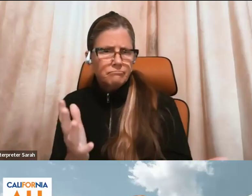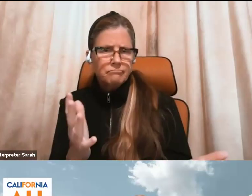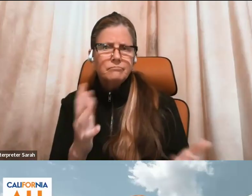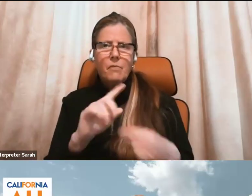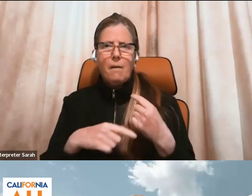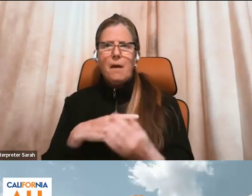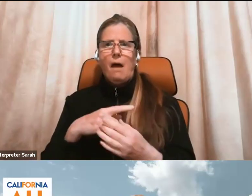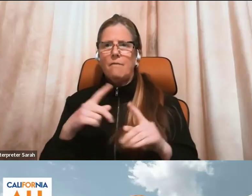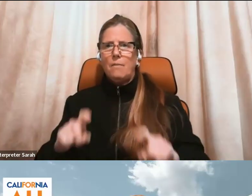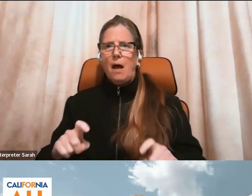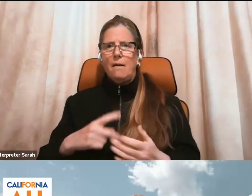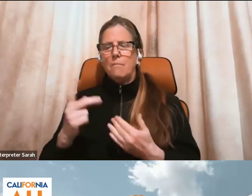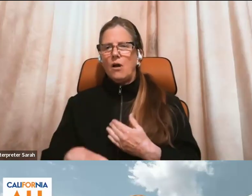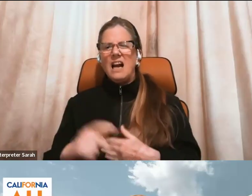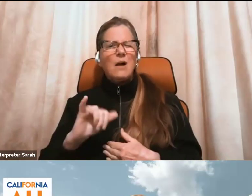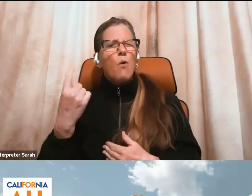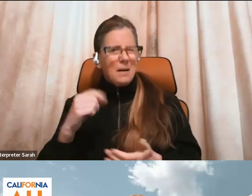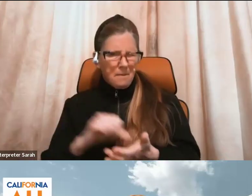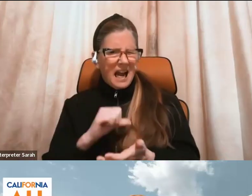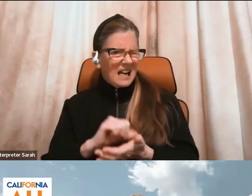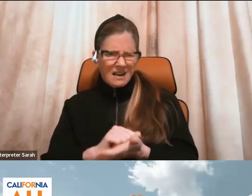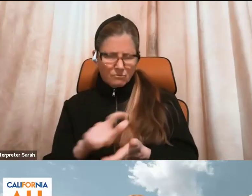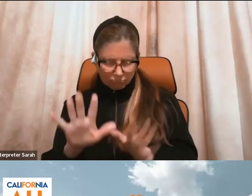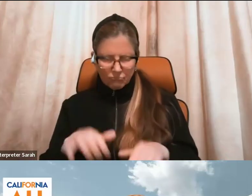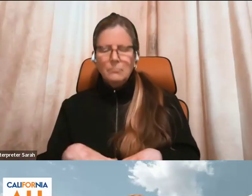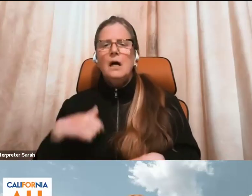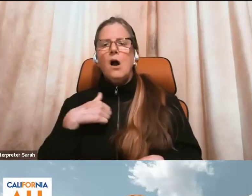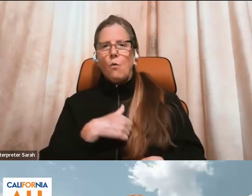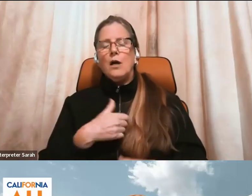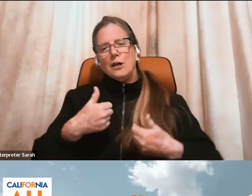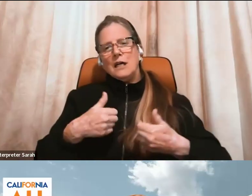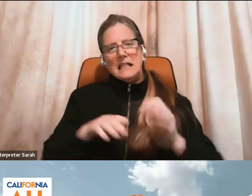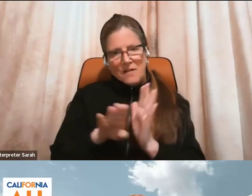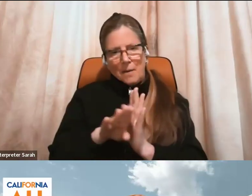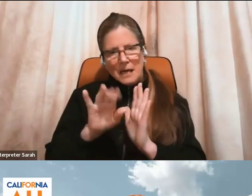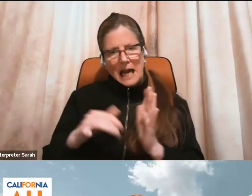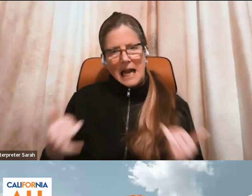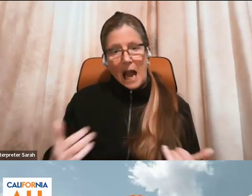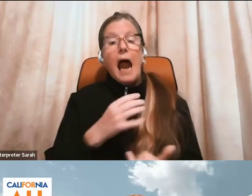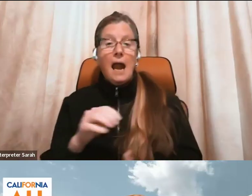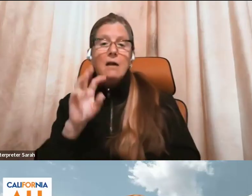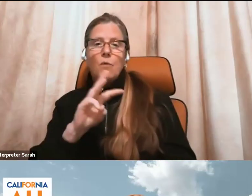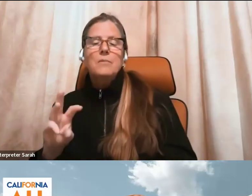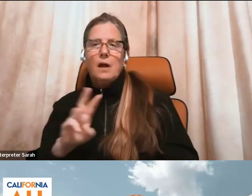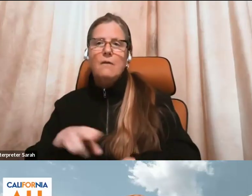Pilot Program. So we're working on that, and of course, we have our website that offer